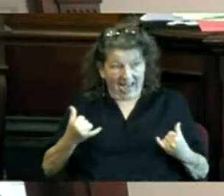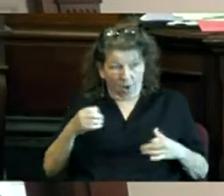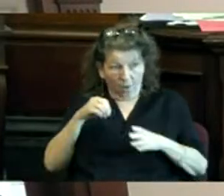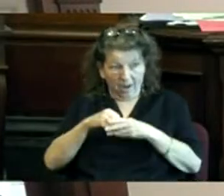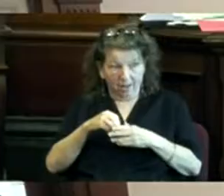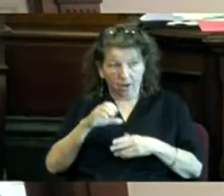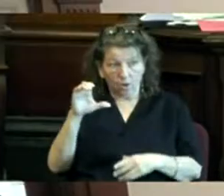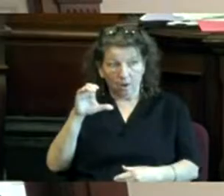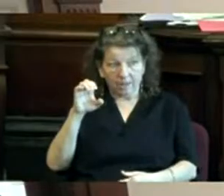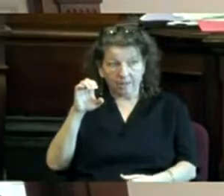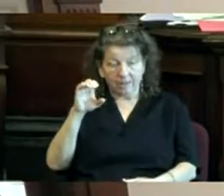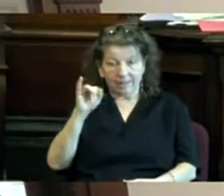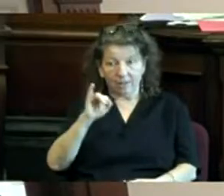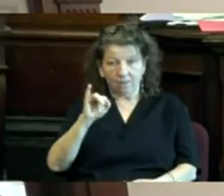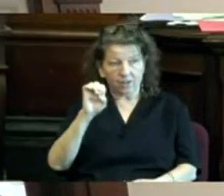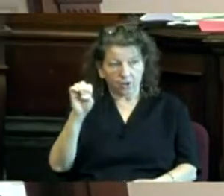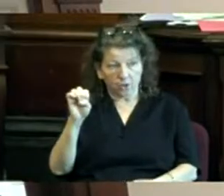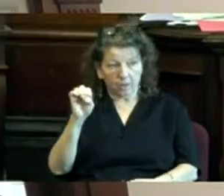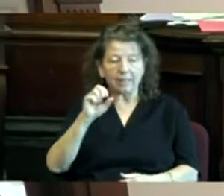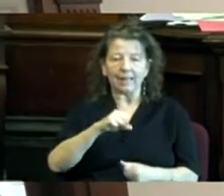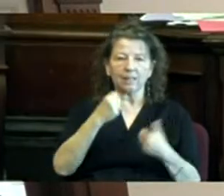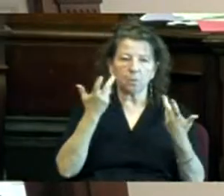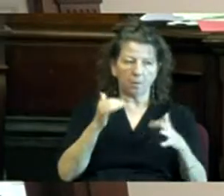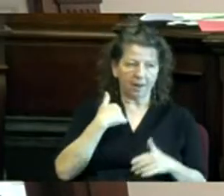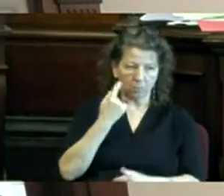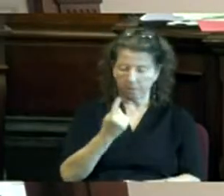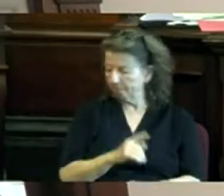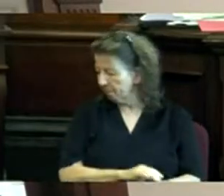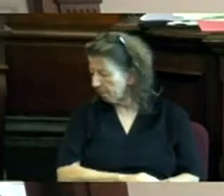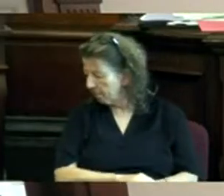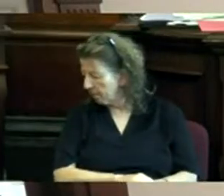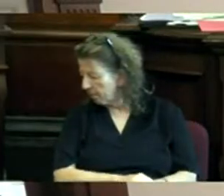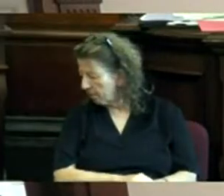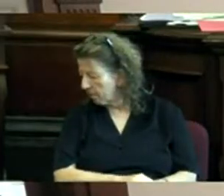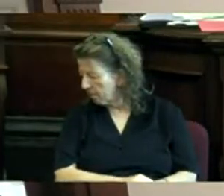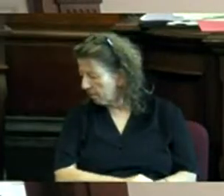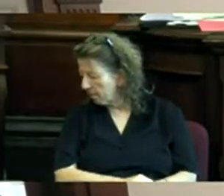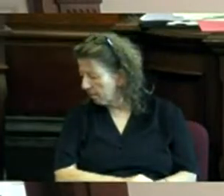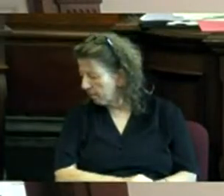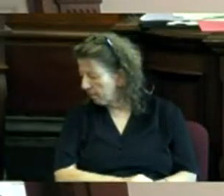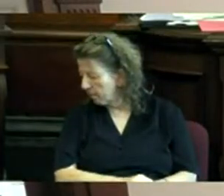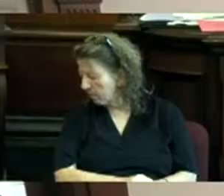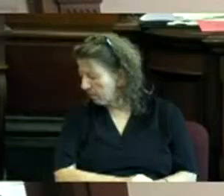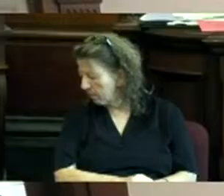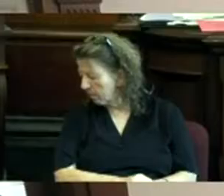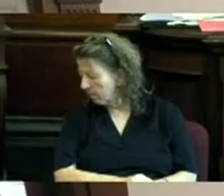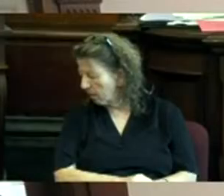Martin. So are there currently peers within the Crisis